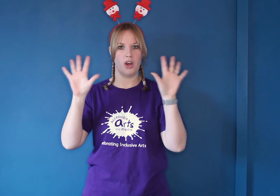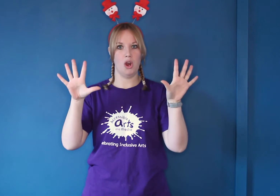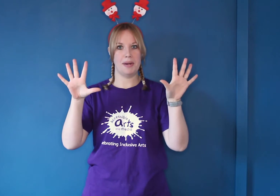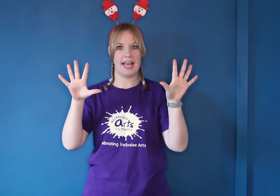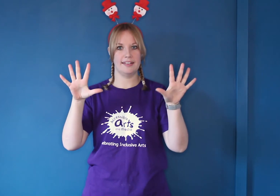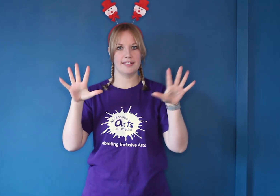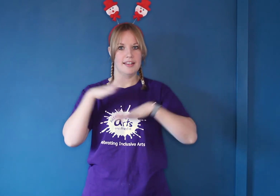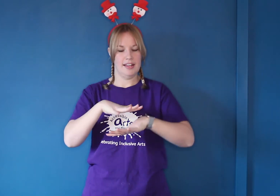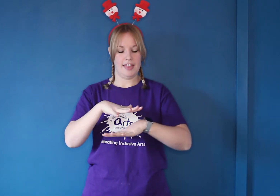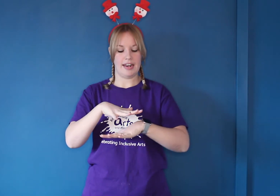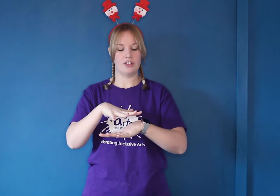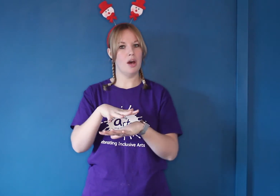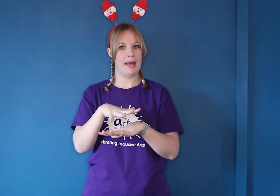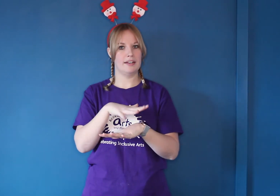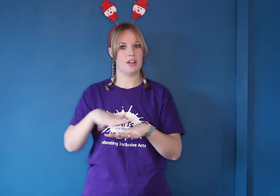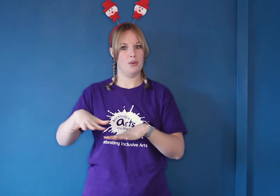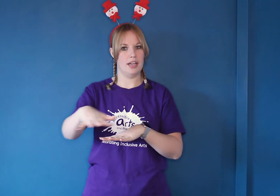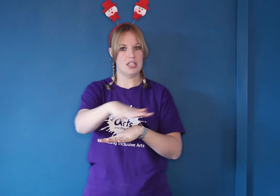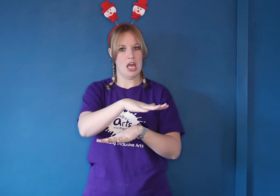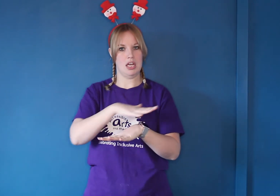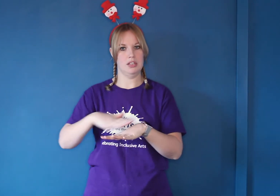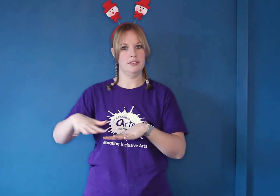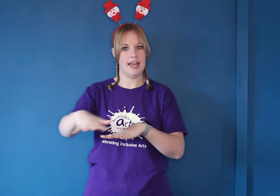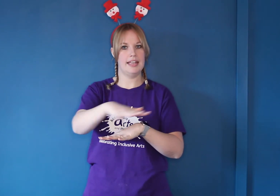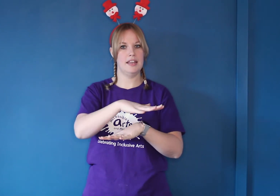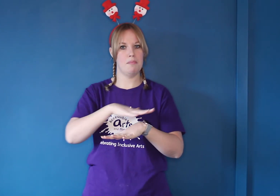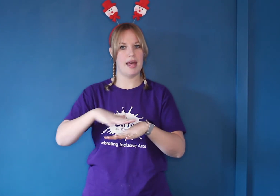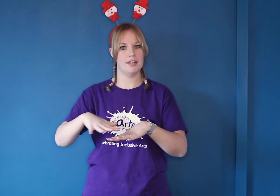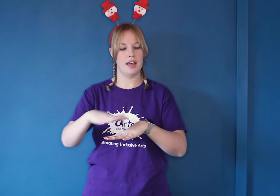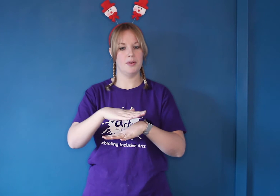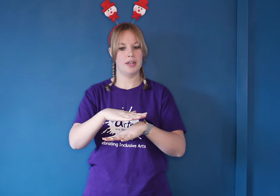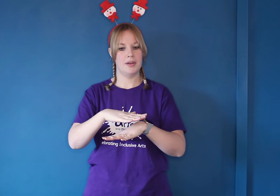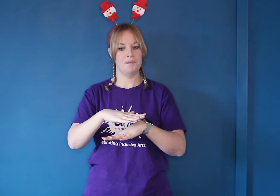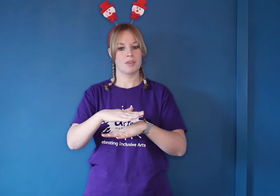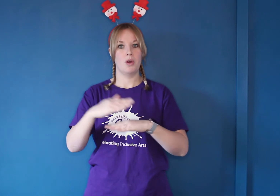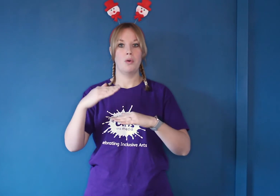We’ve got open hands and then our top hand goes in a circle. In the meadow.